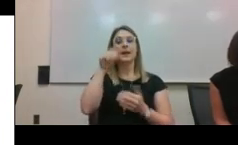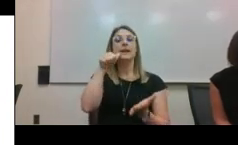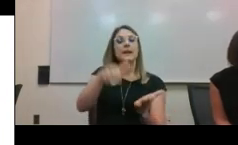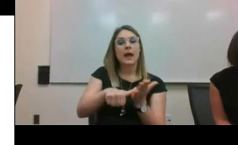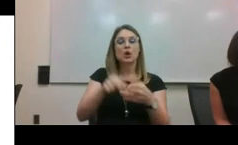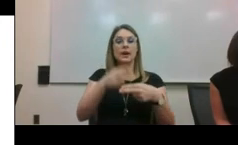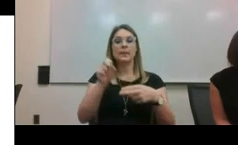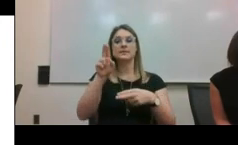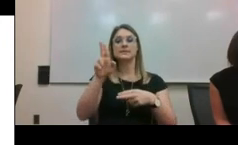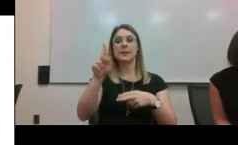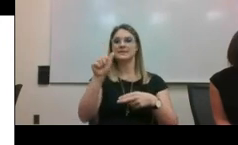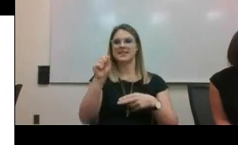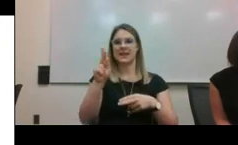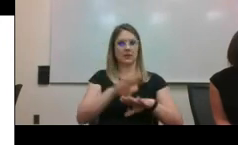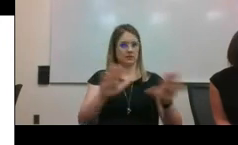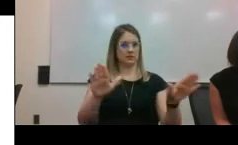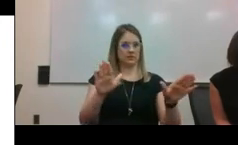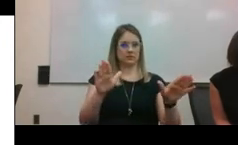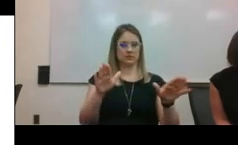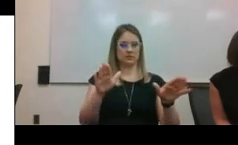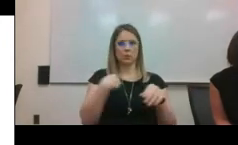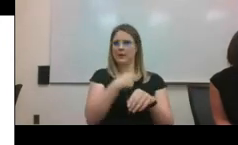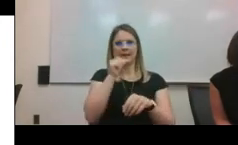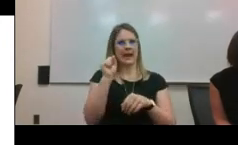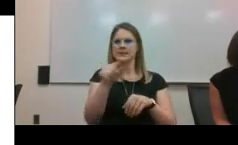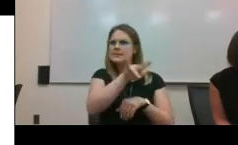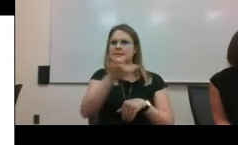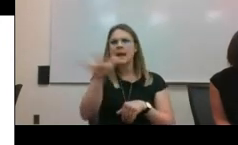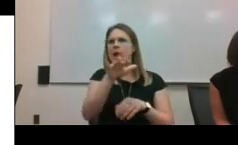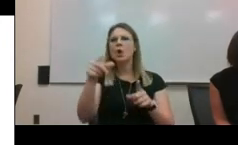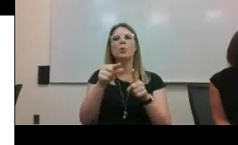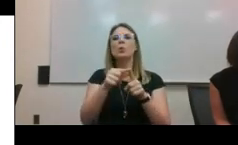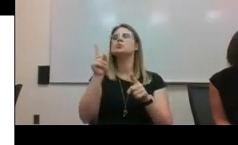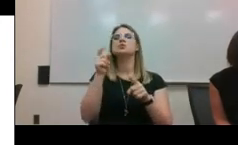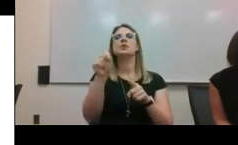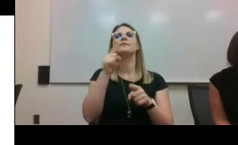we didn't really go further. We didn't ask children to spell words, we just asked them to give the full time.